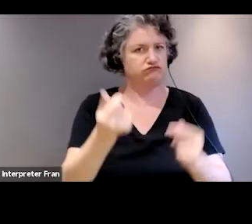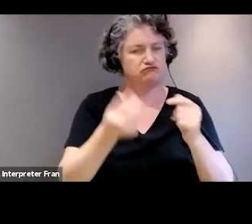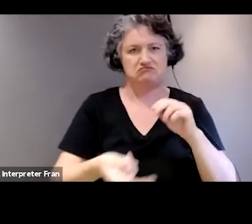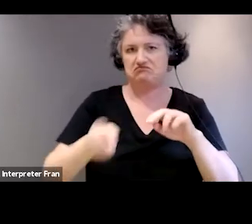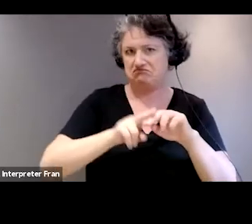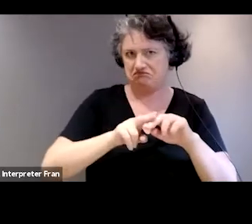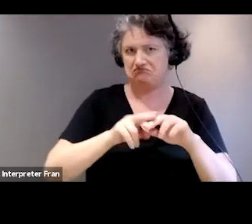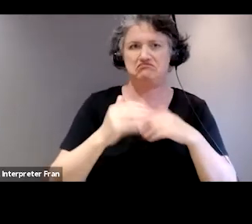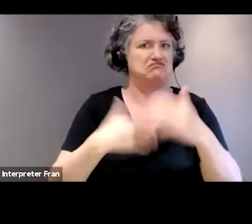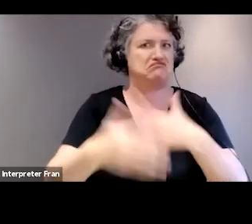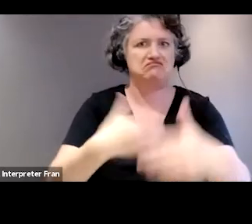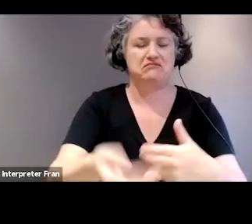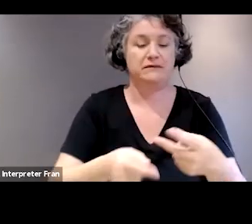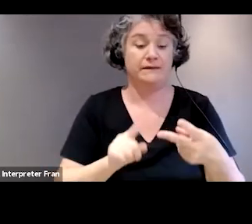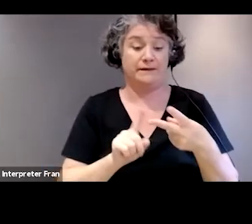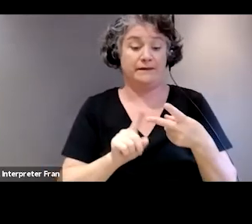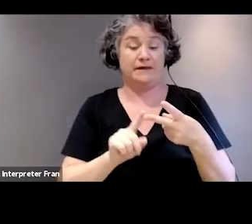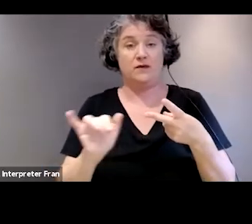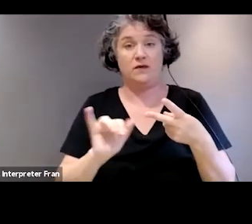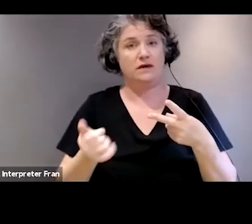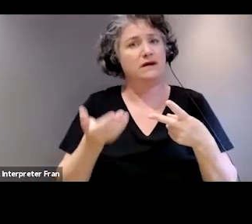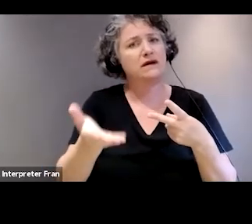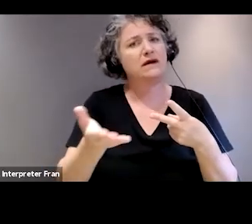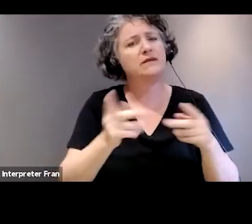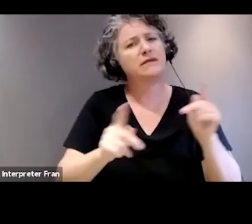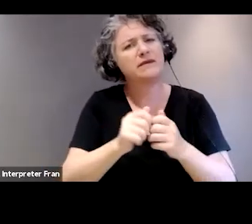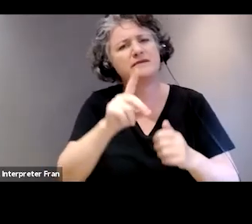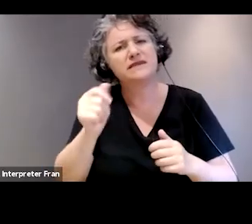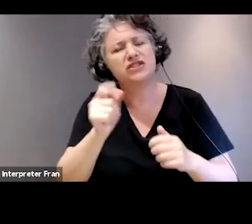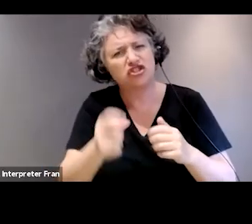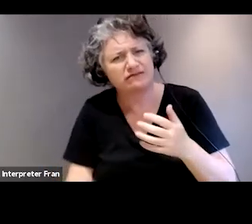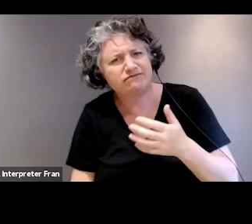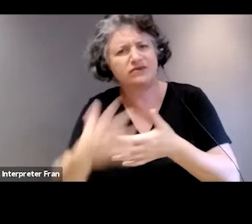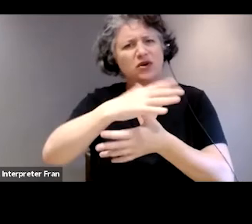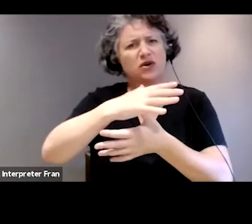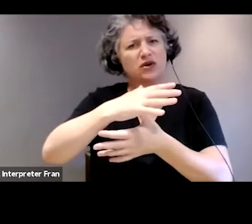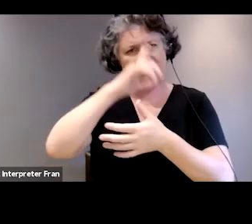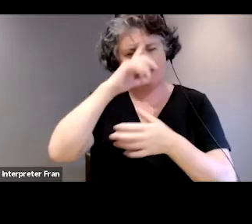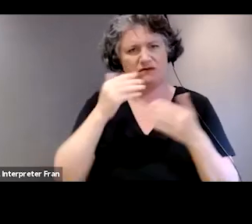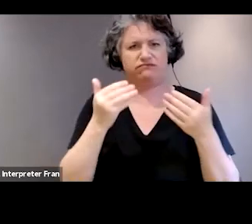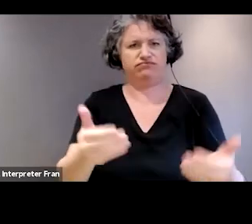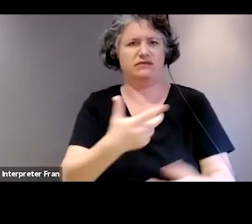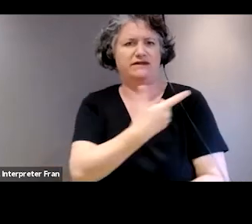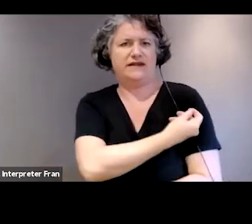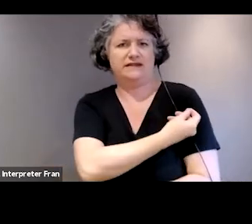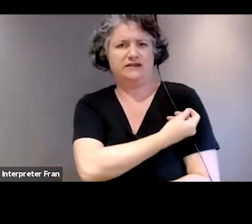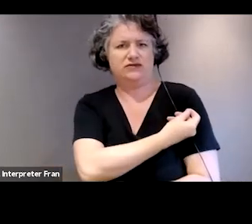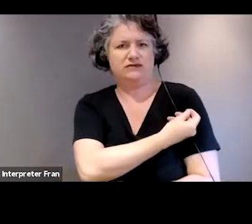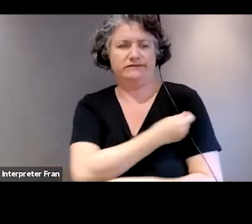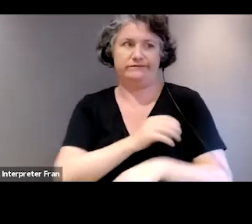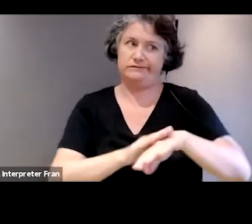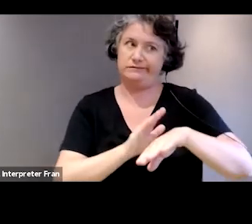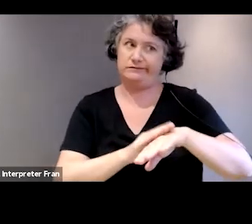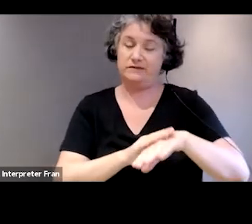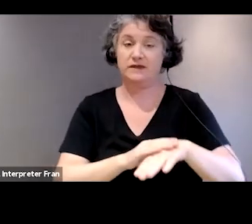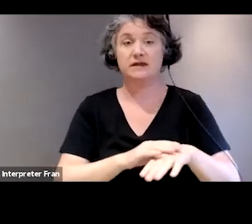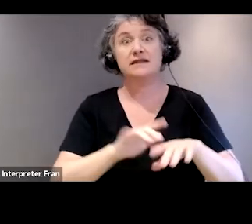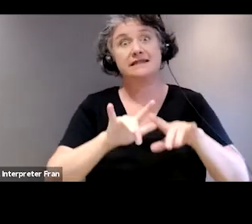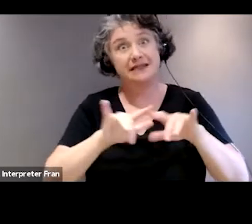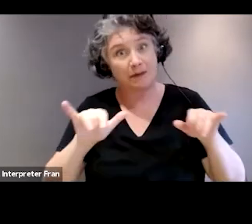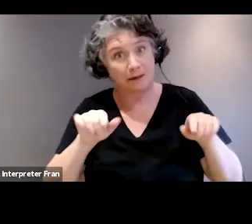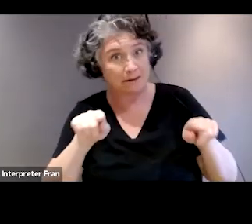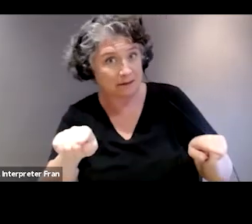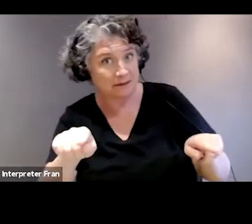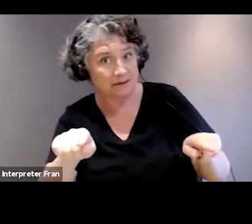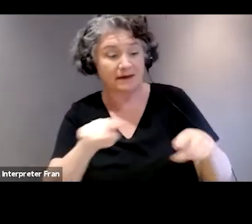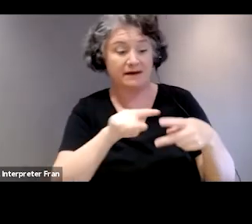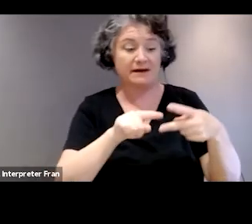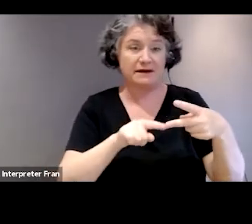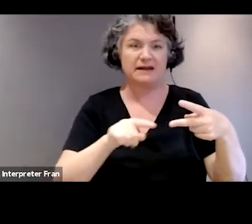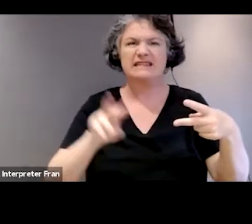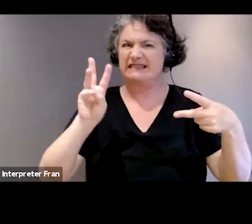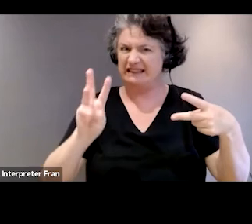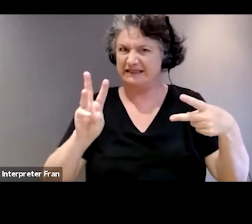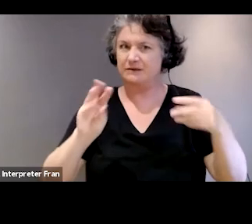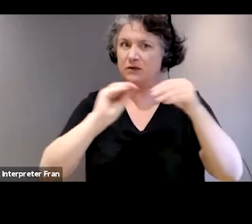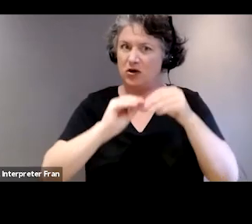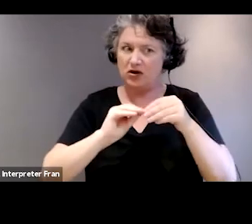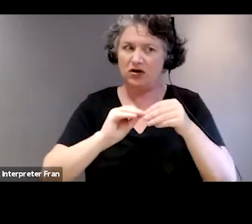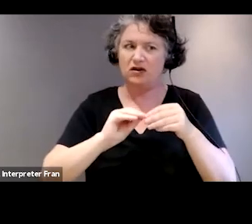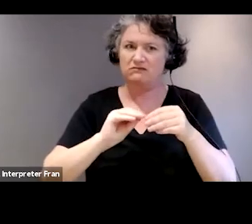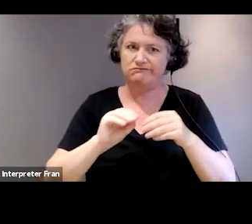upon